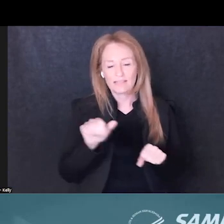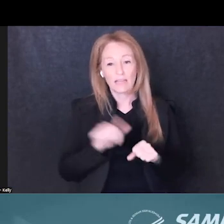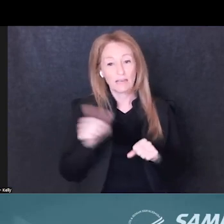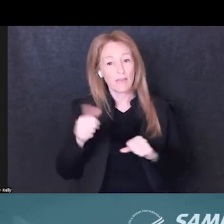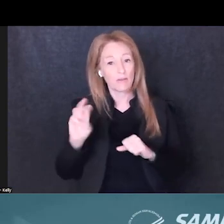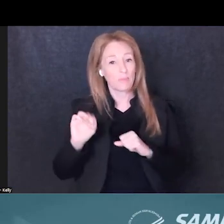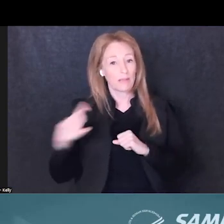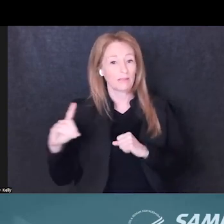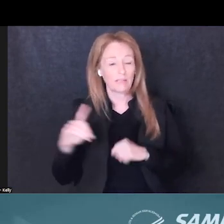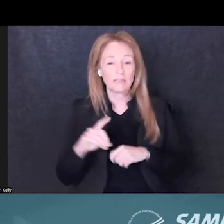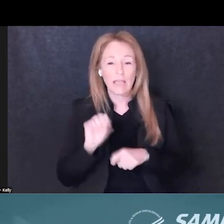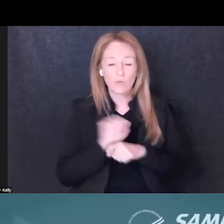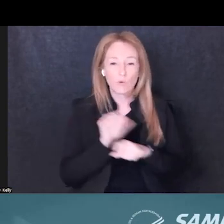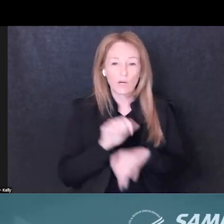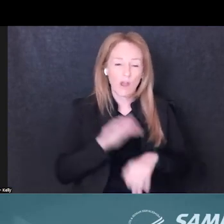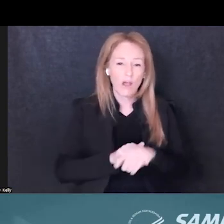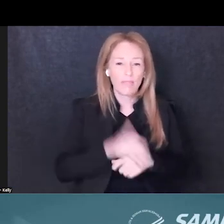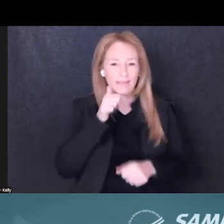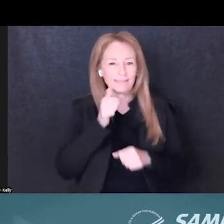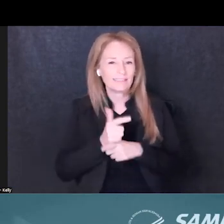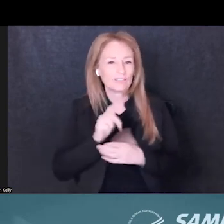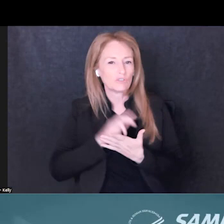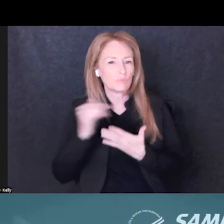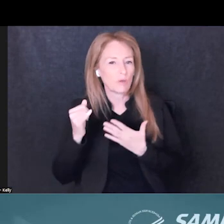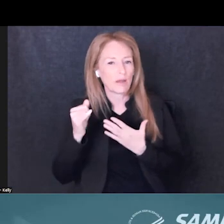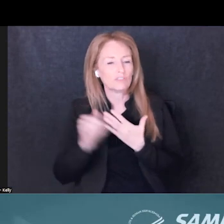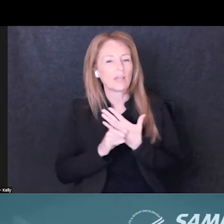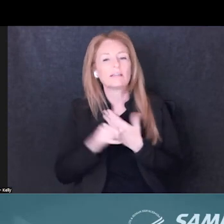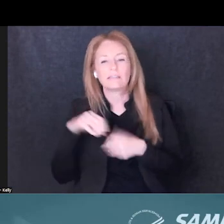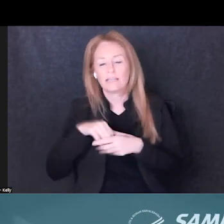SISTER PROJECT IN ANOTHER COUNTY. I LOVE THE VIDEO.